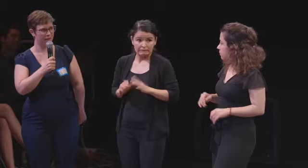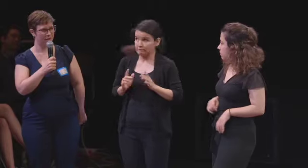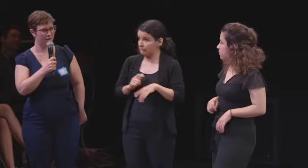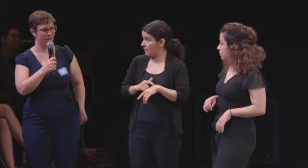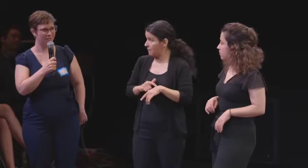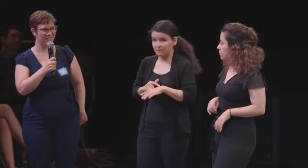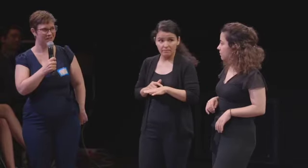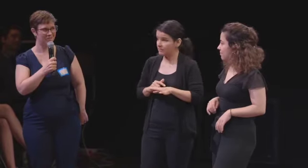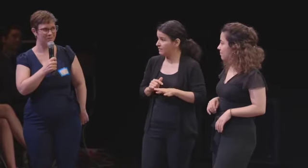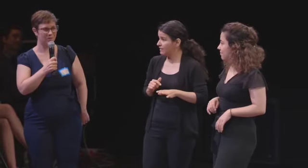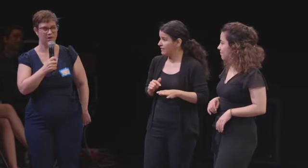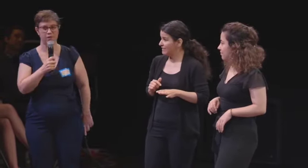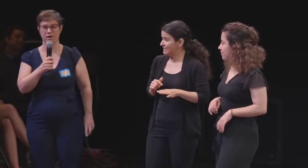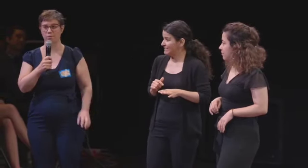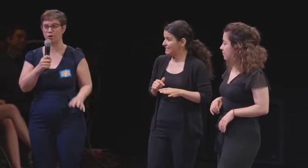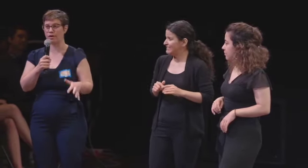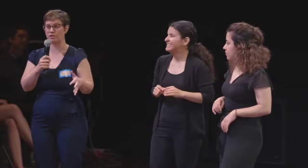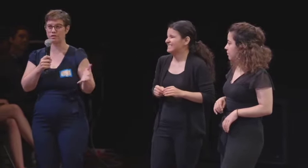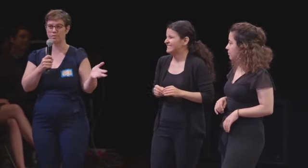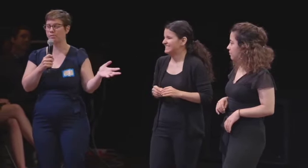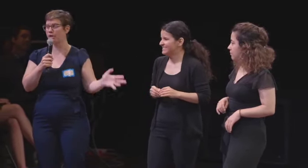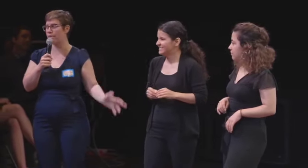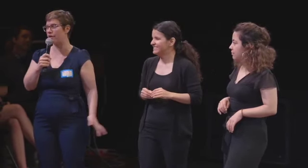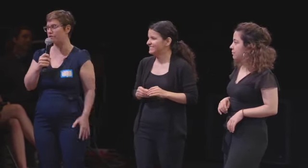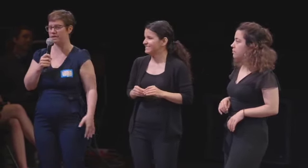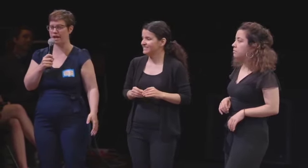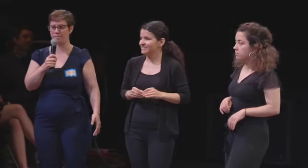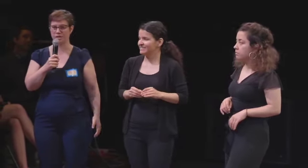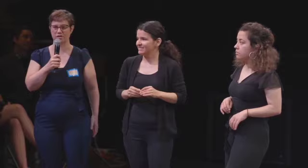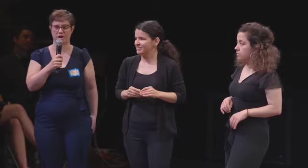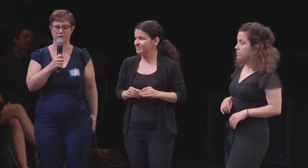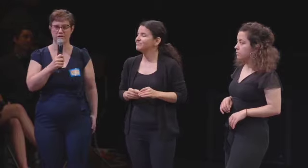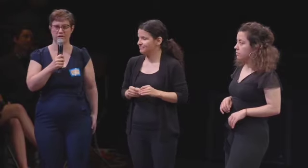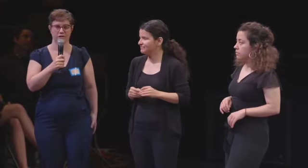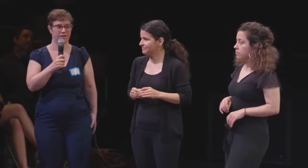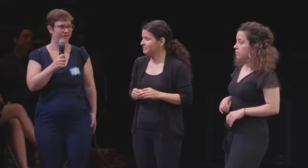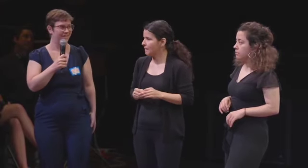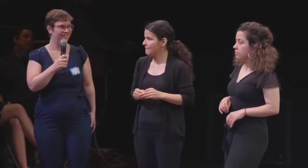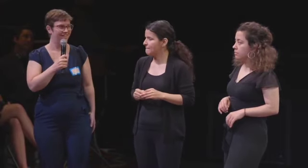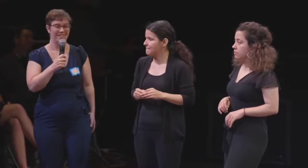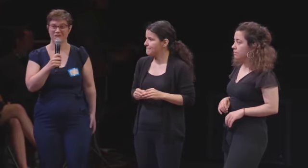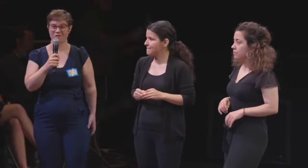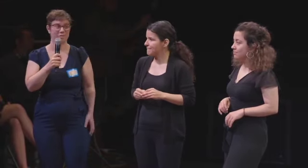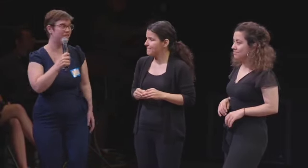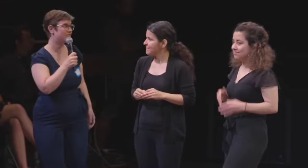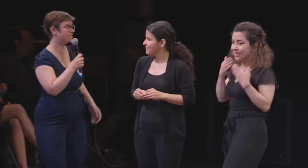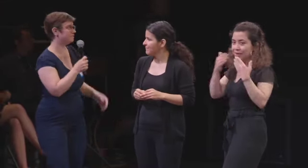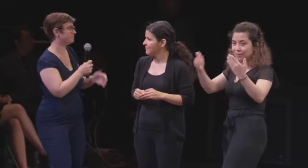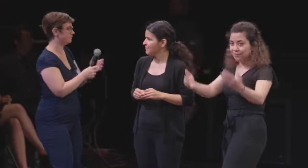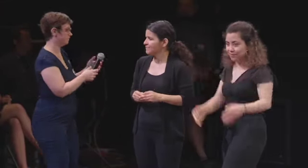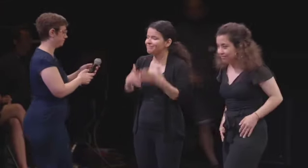I think I'm gonna wrap this up, but if you have more questions we'll be around and happy to talk. Thank you so much.